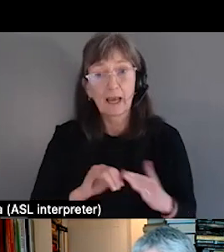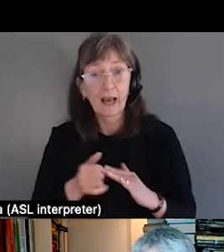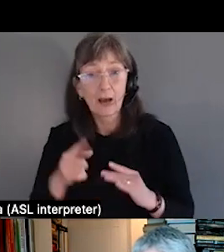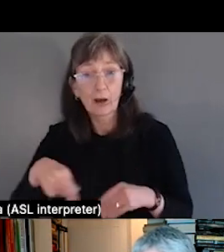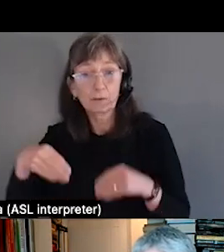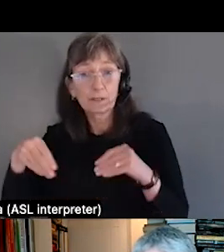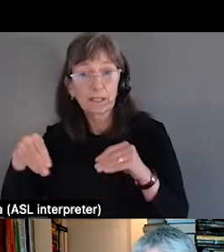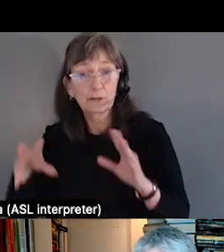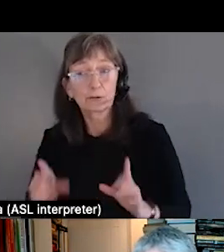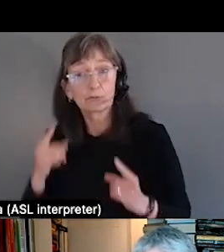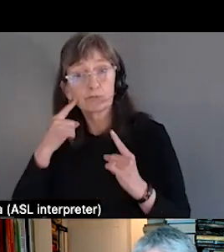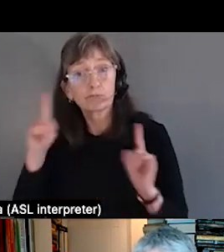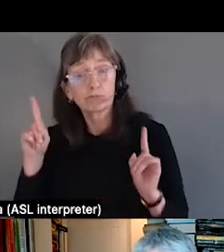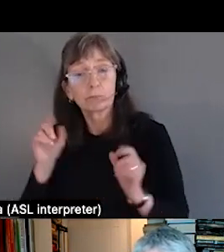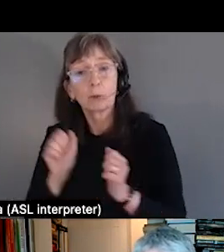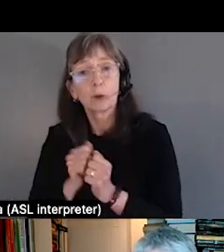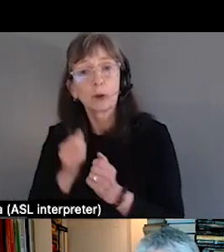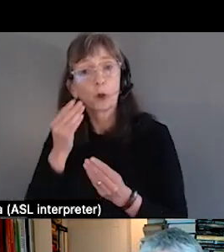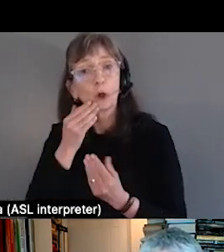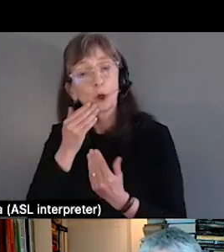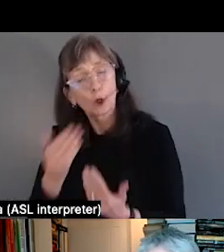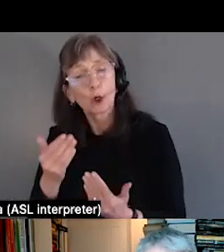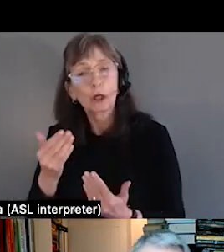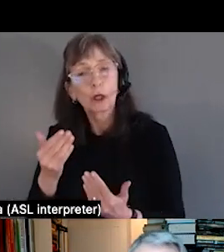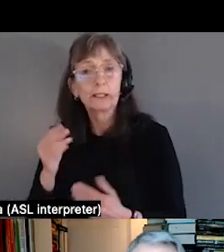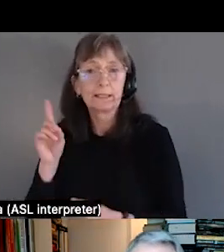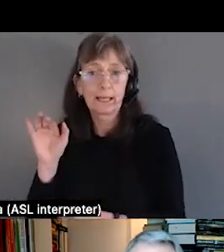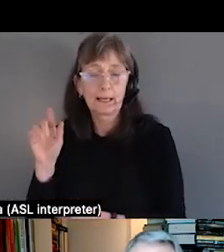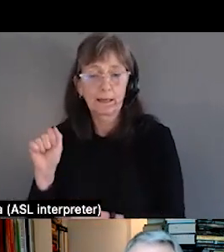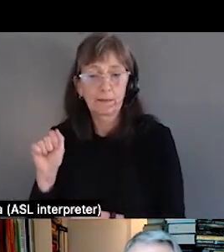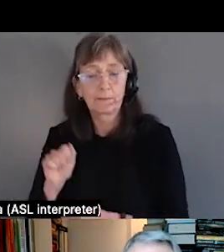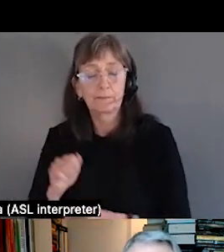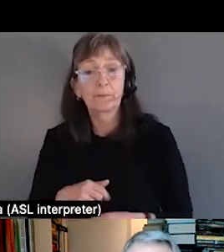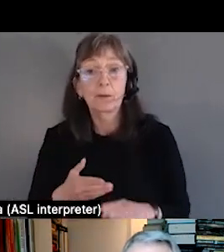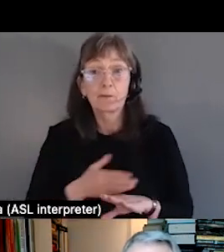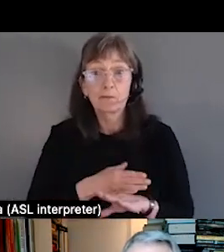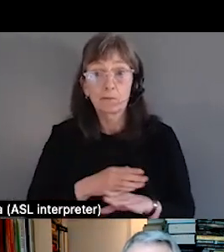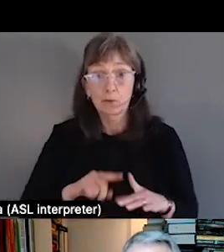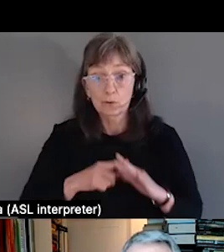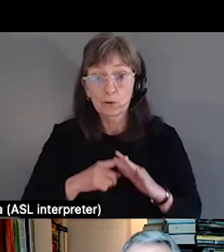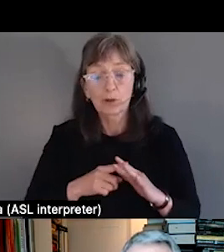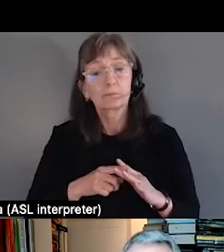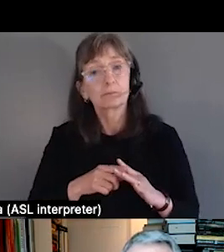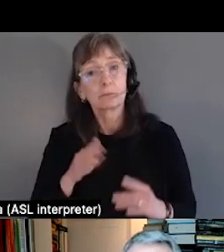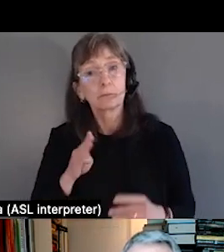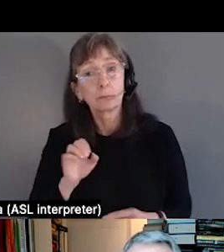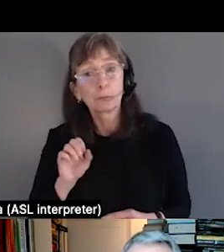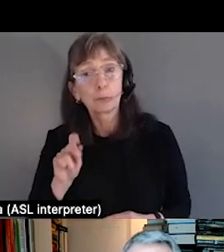Before we get started, BookNet Canada would like to acknowledge that its operations are remote,